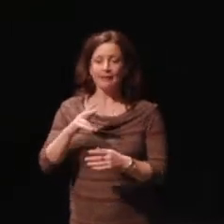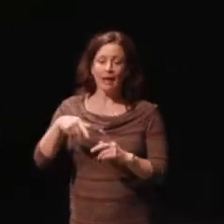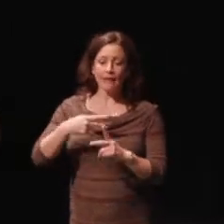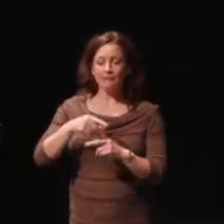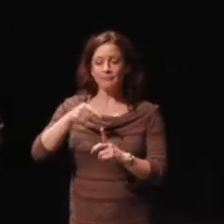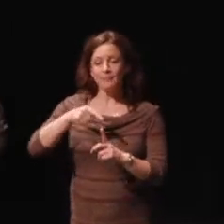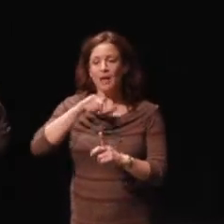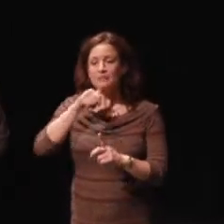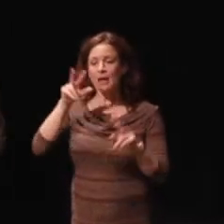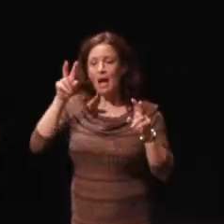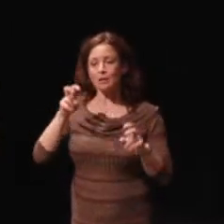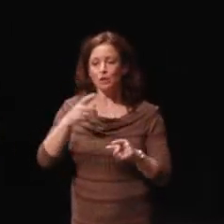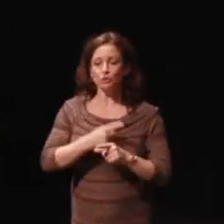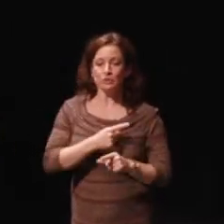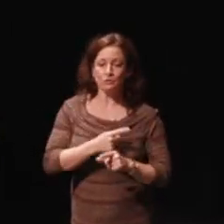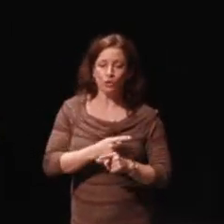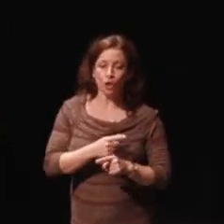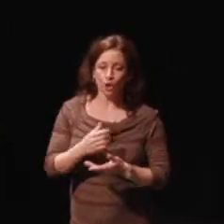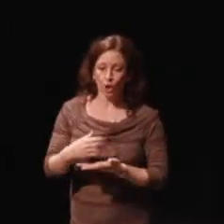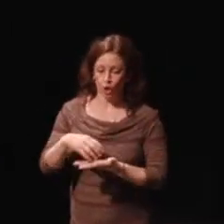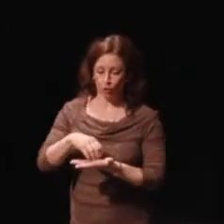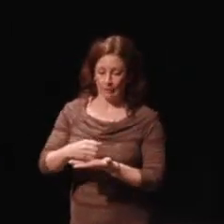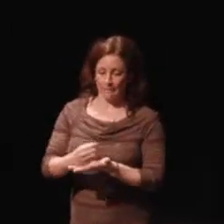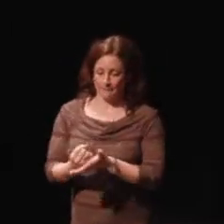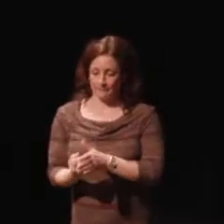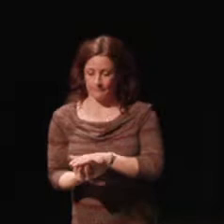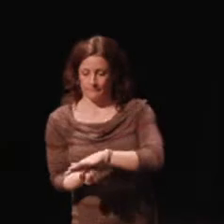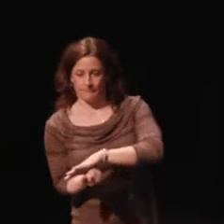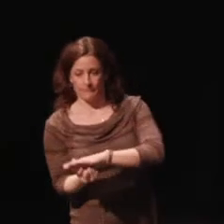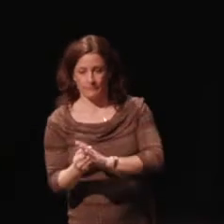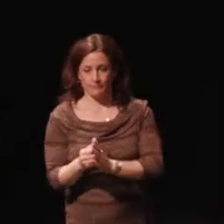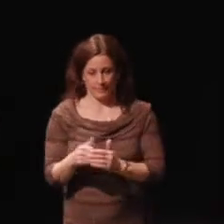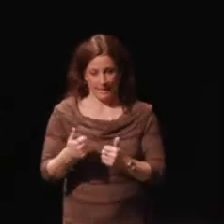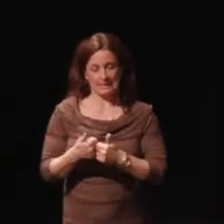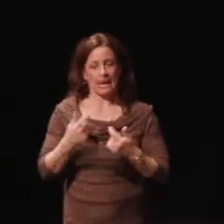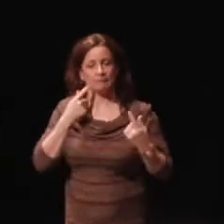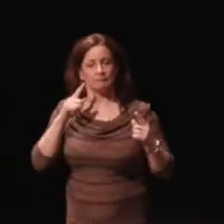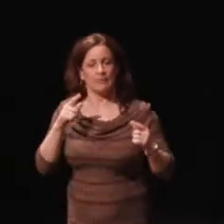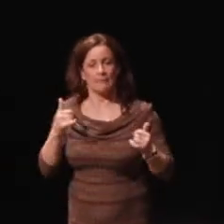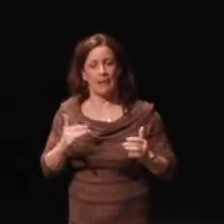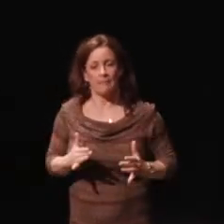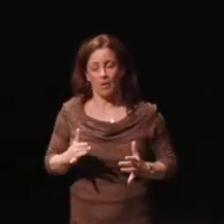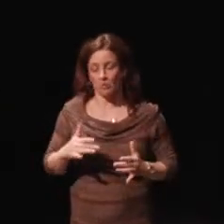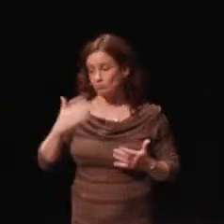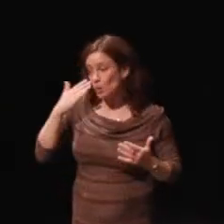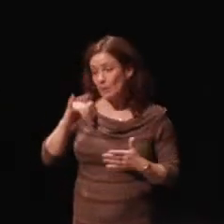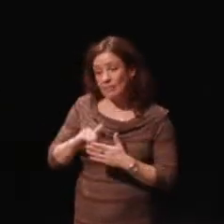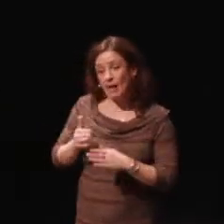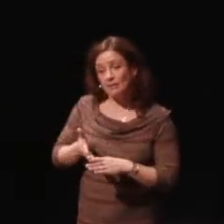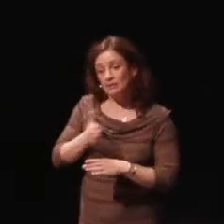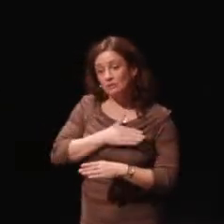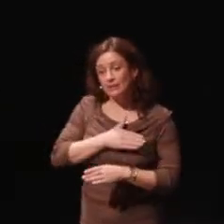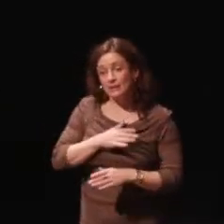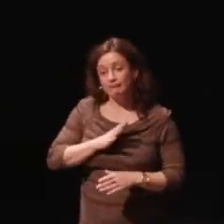the game is fully playable which is not something we knew about initially.